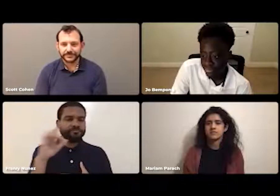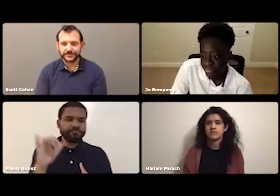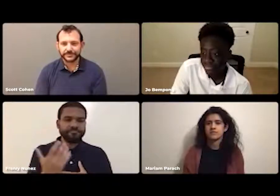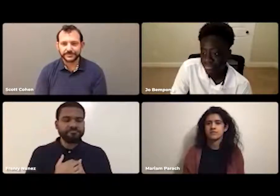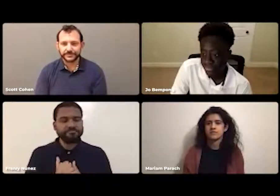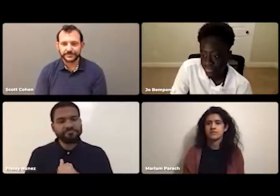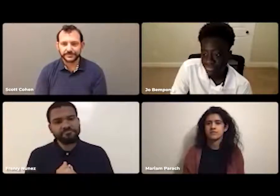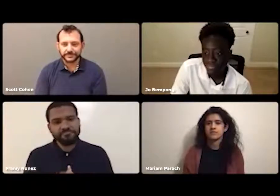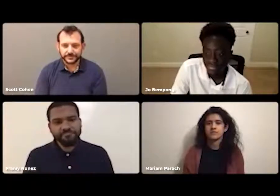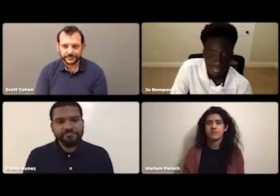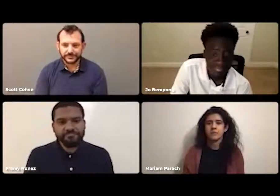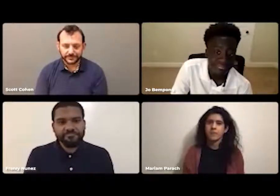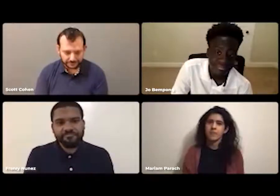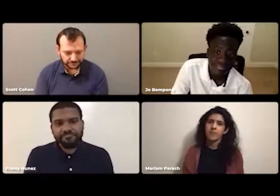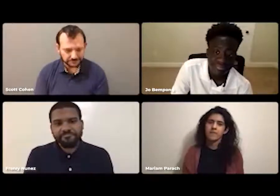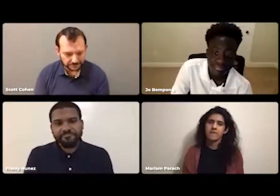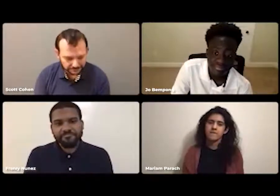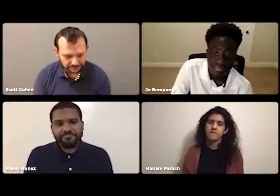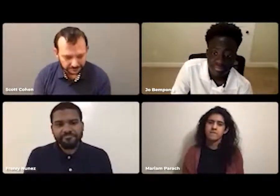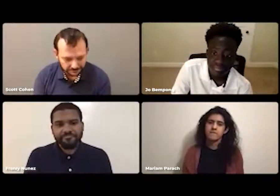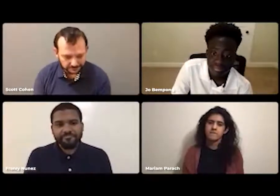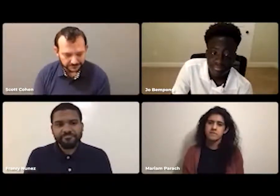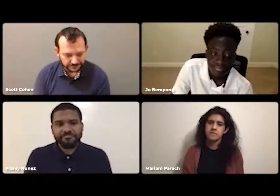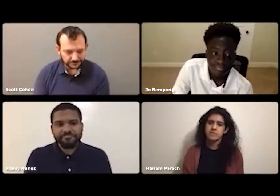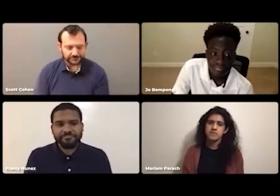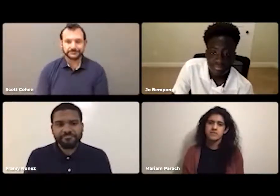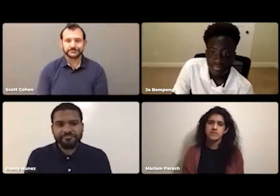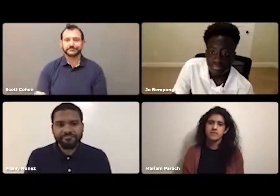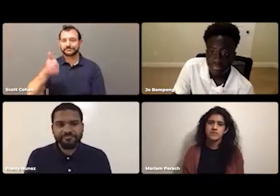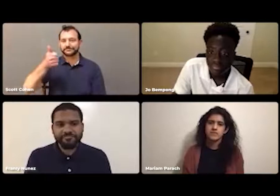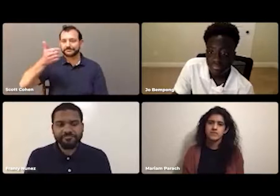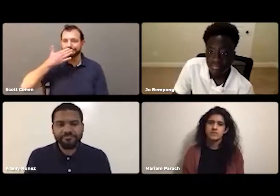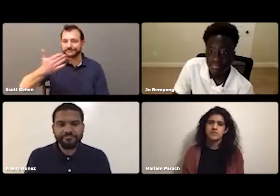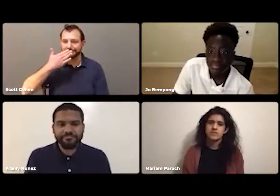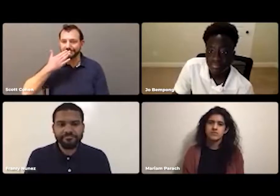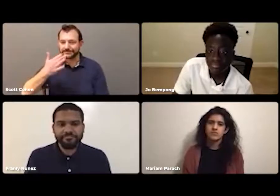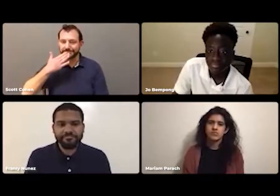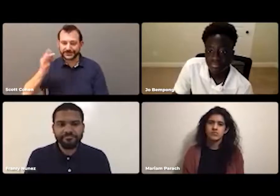Nothing else grabbed my attention quite like that. That was a big part of my journey.